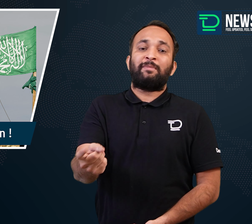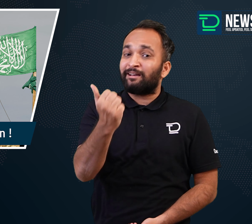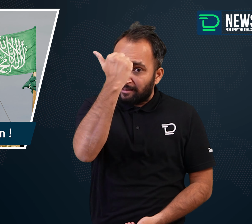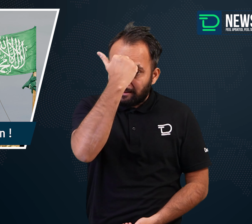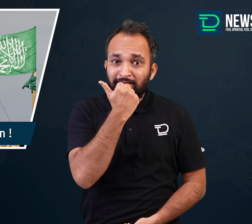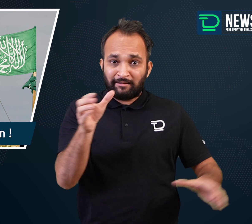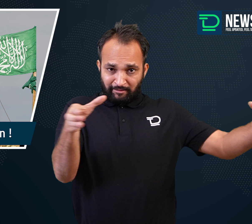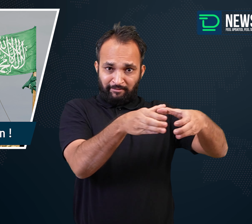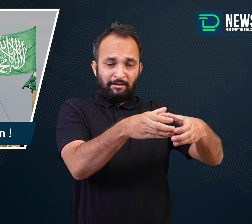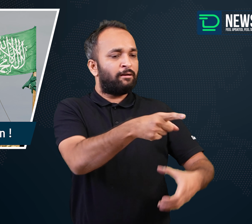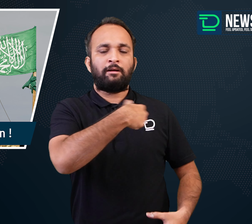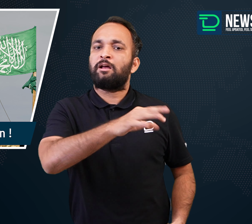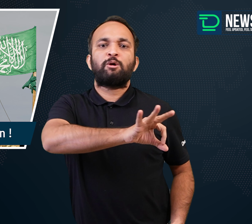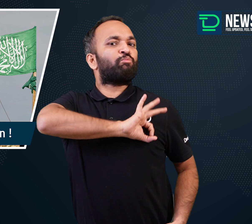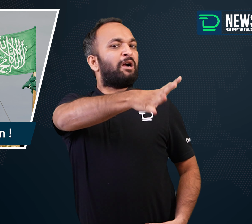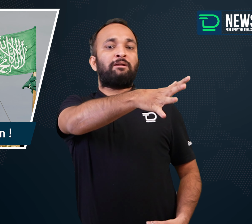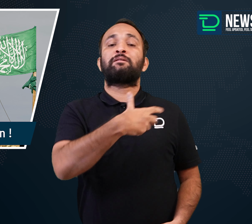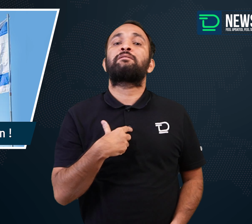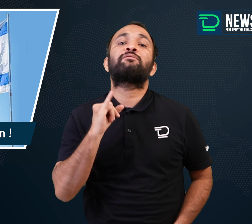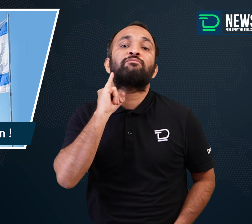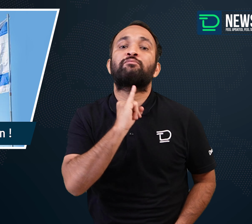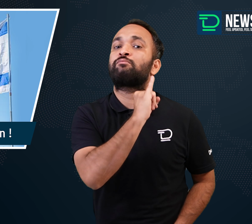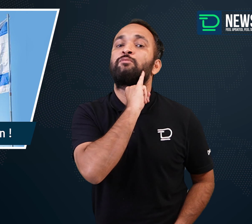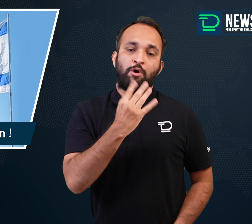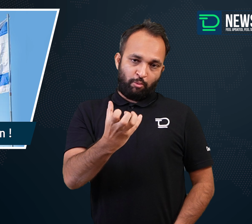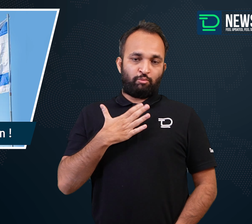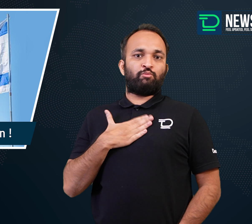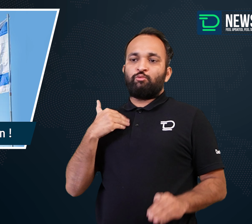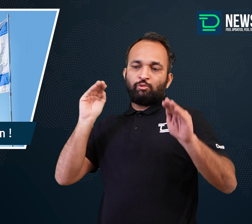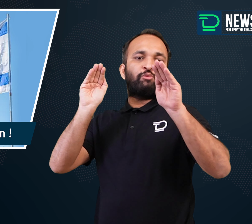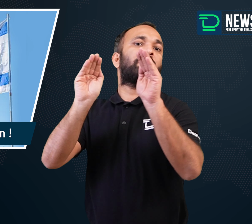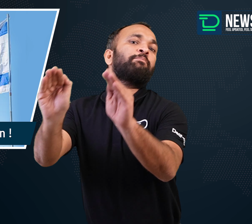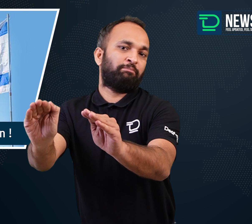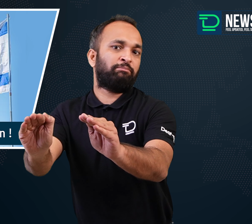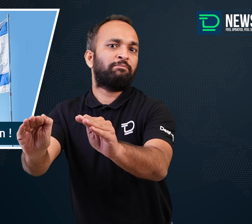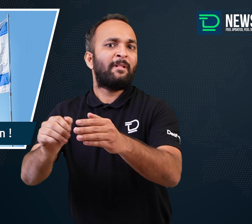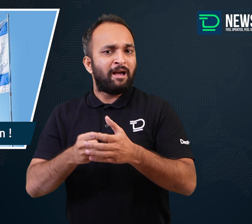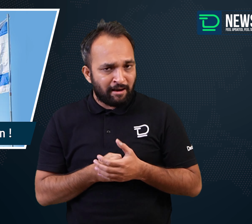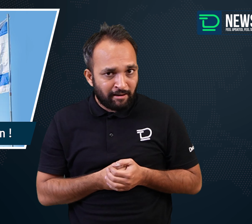He doesn't like Hamas, so he wants to support Israel.